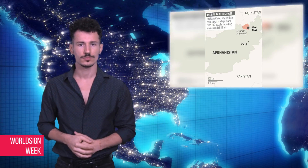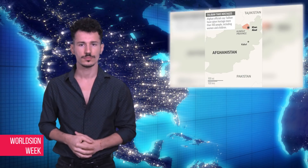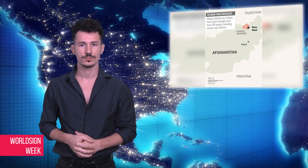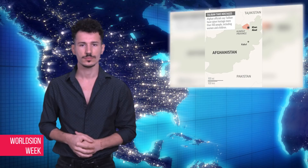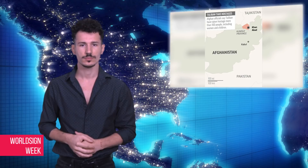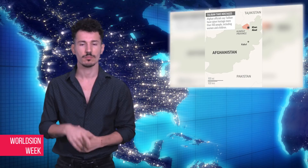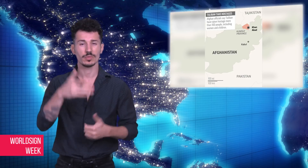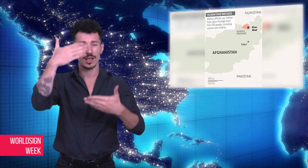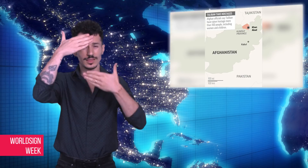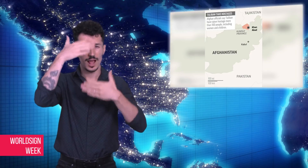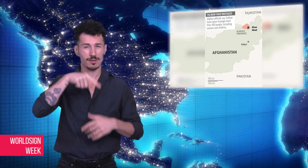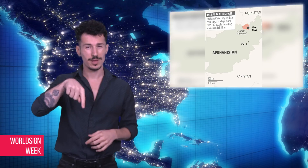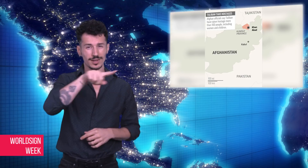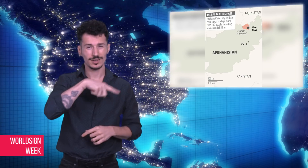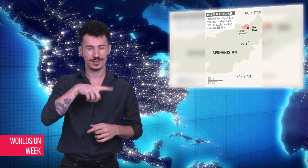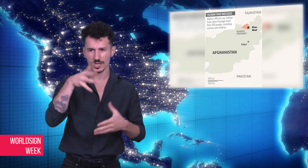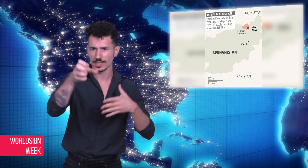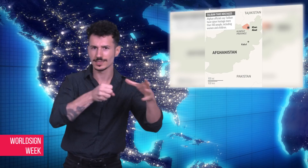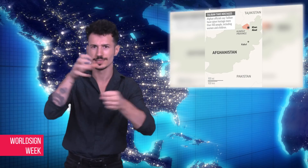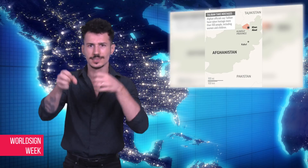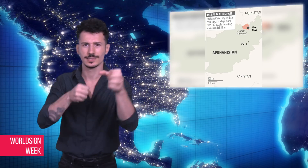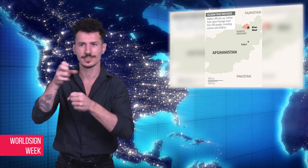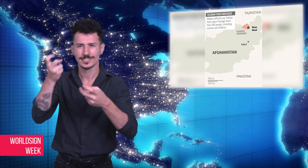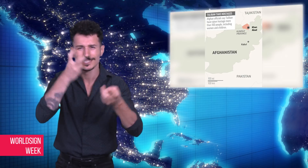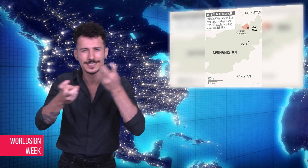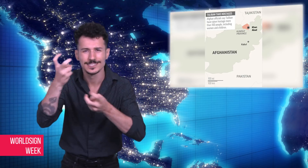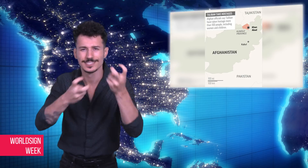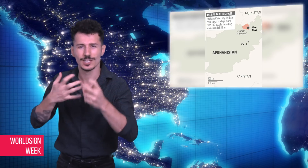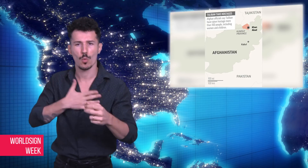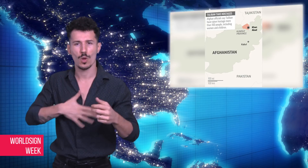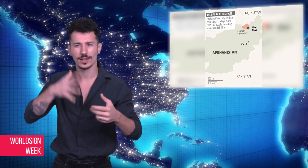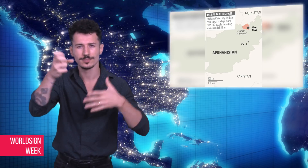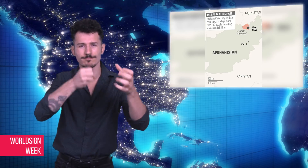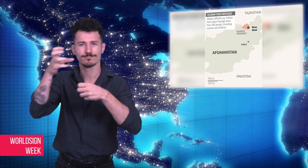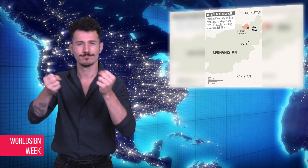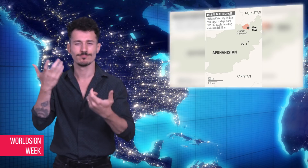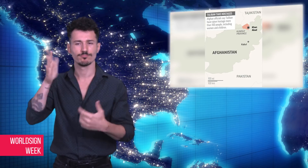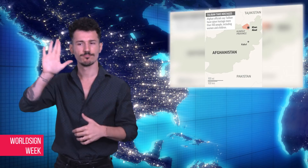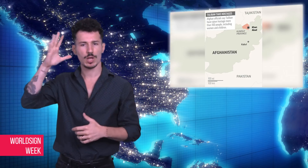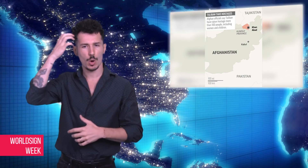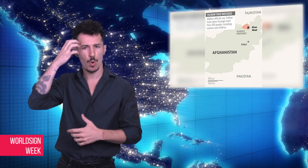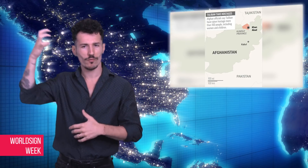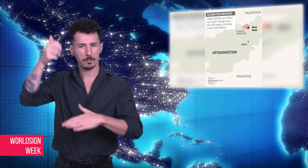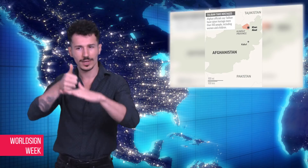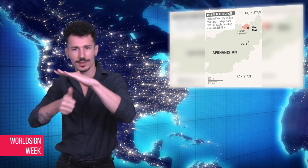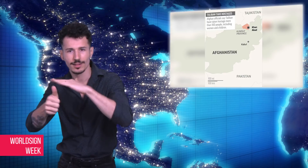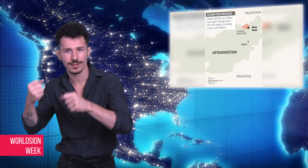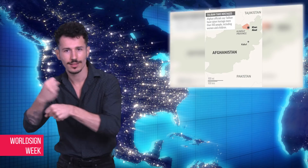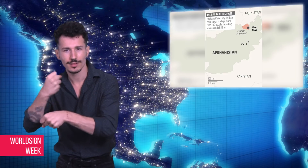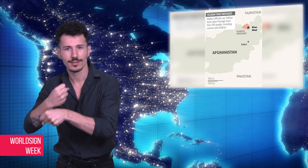government employees or members of the security forces. Government forces